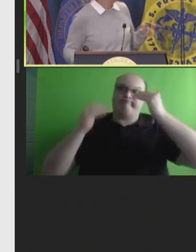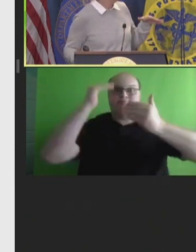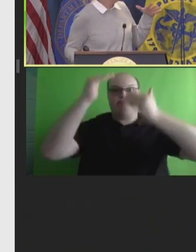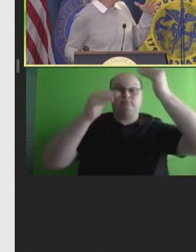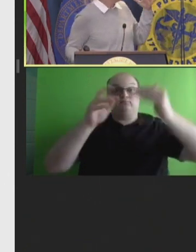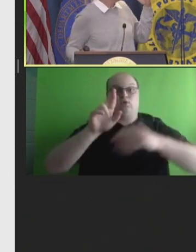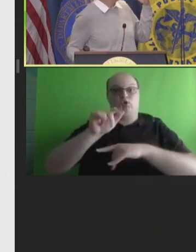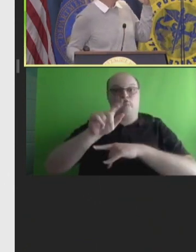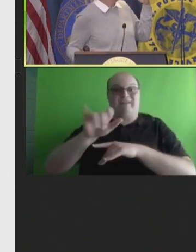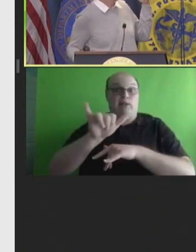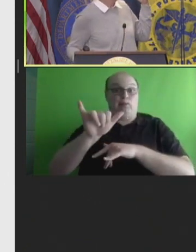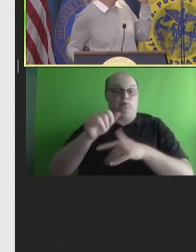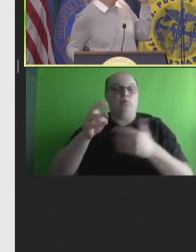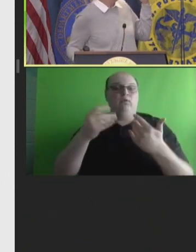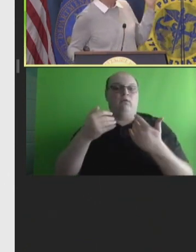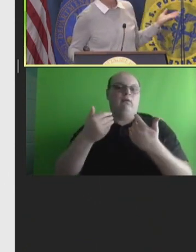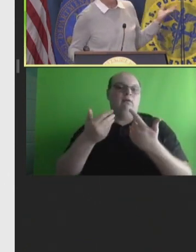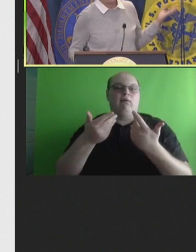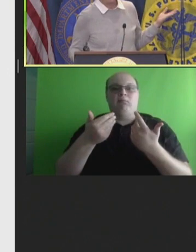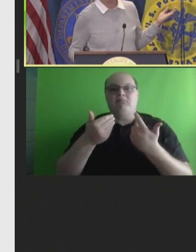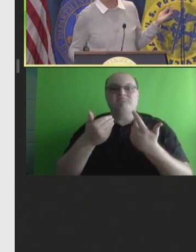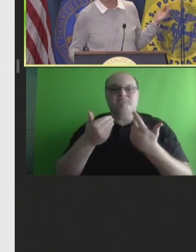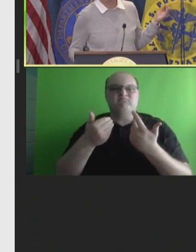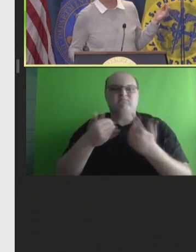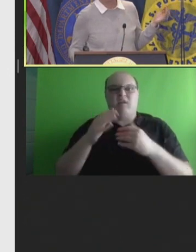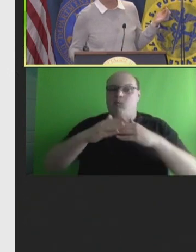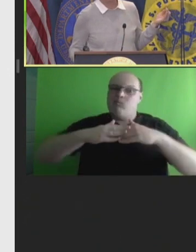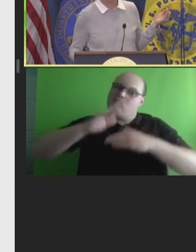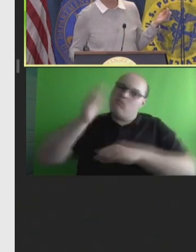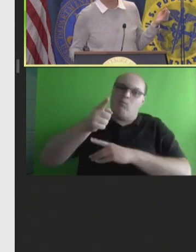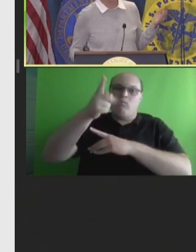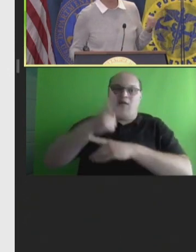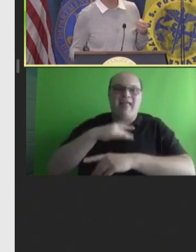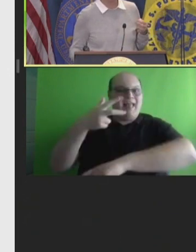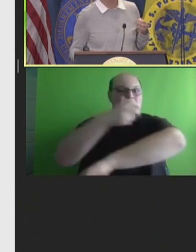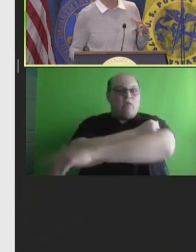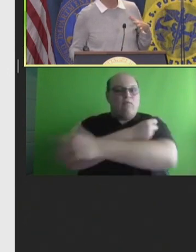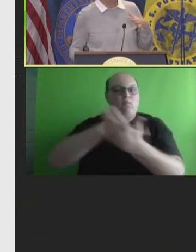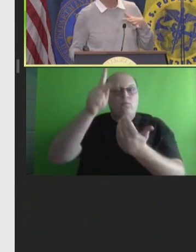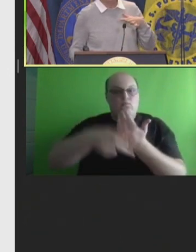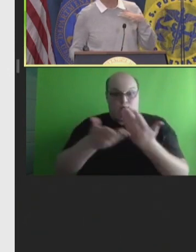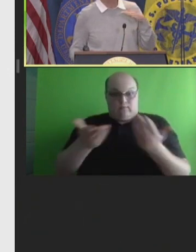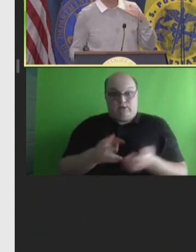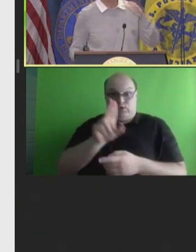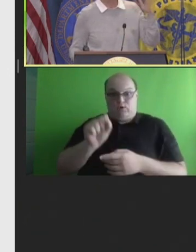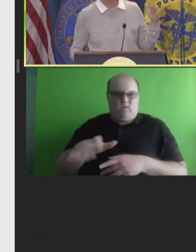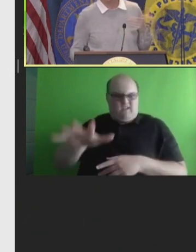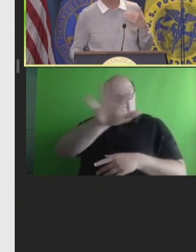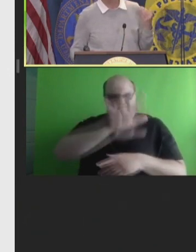we have more than half of the immunization programs in the country who have never managed